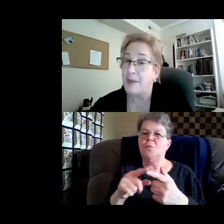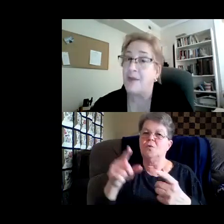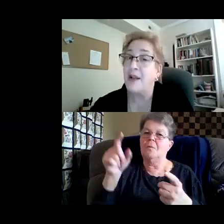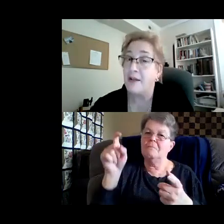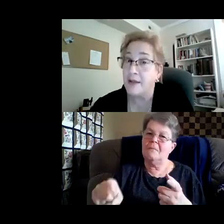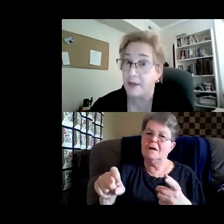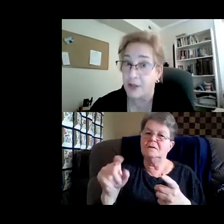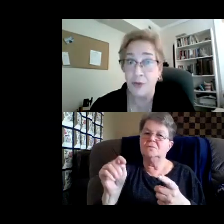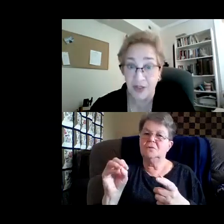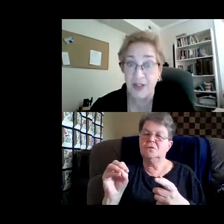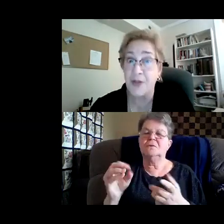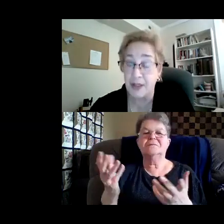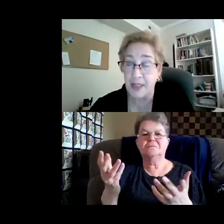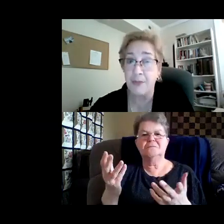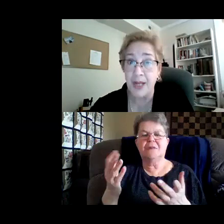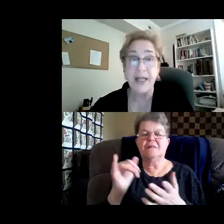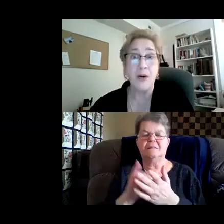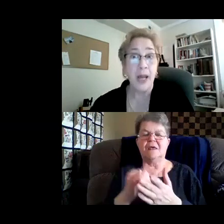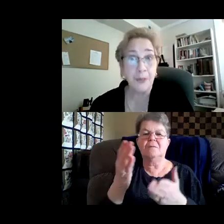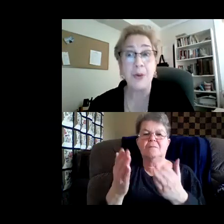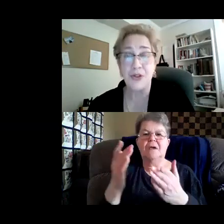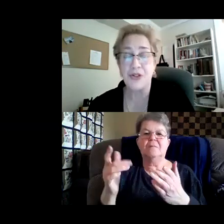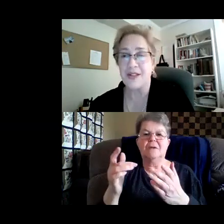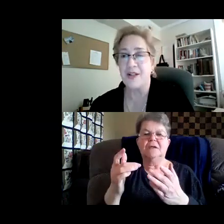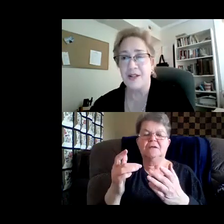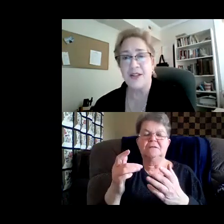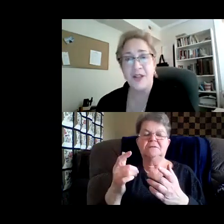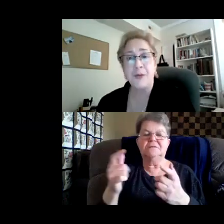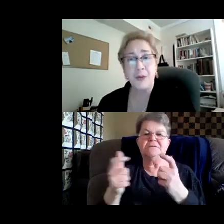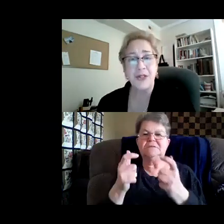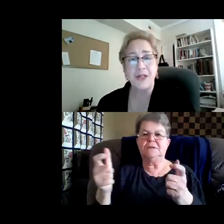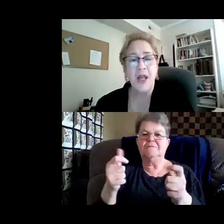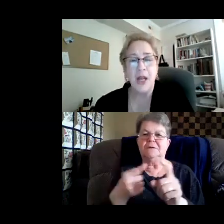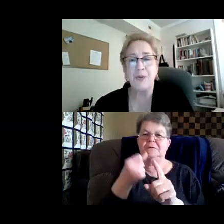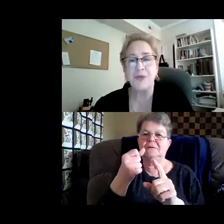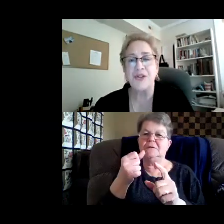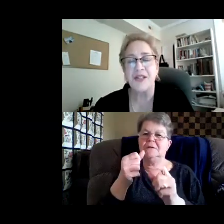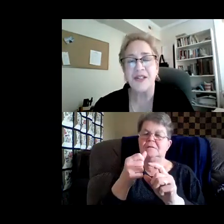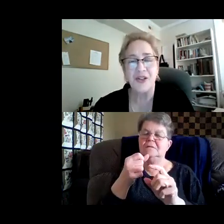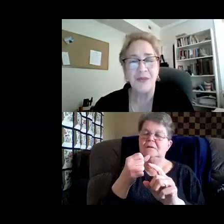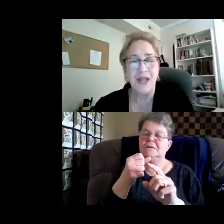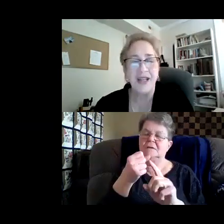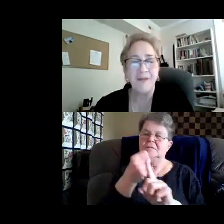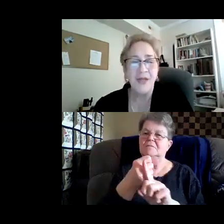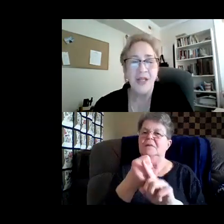that might, you know, significantly impact how I approached, another person approaches decision-making.